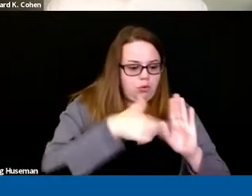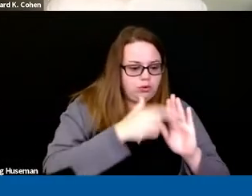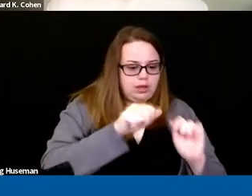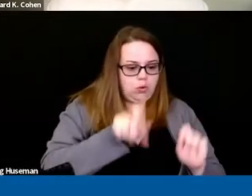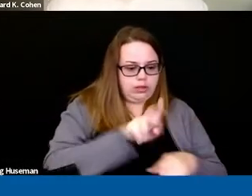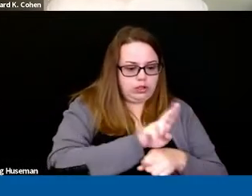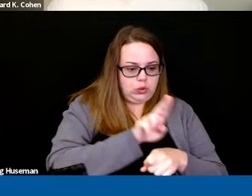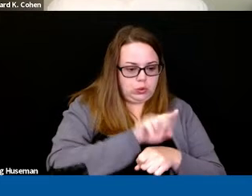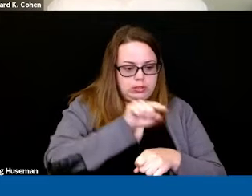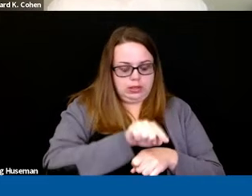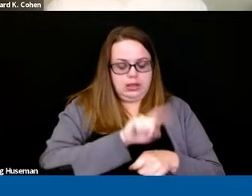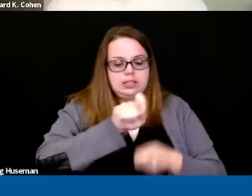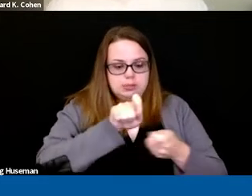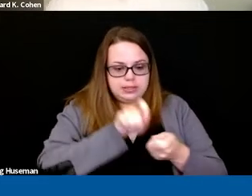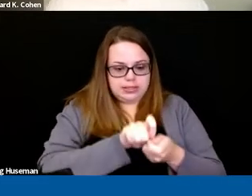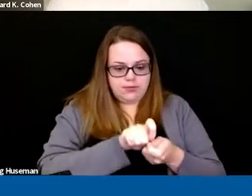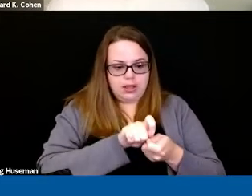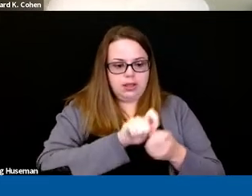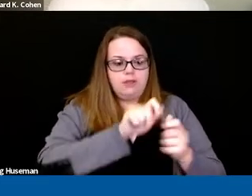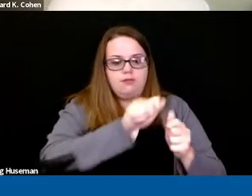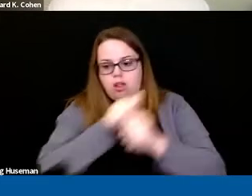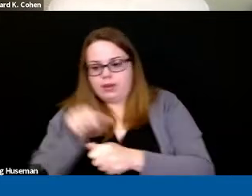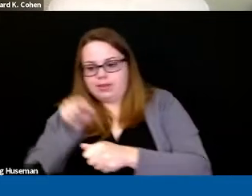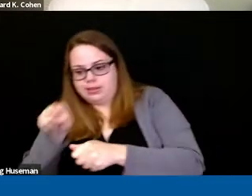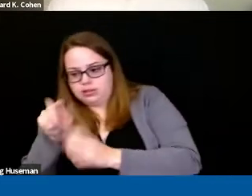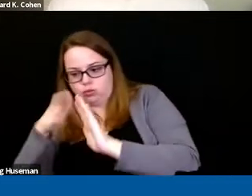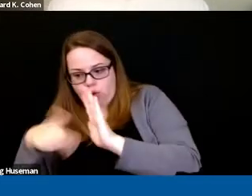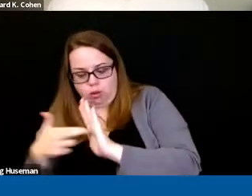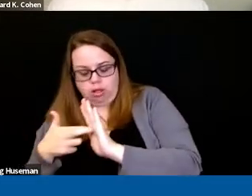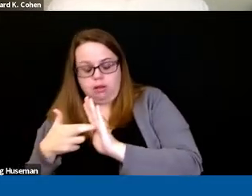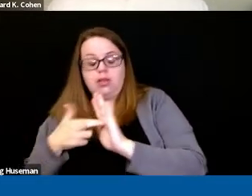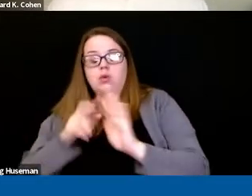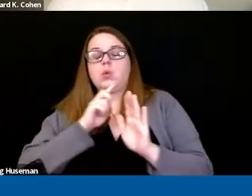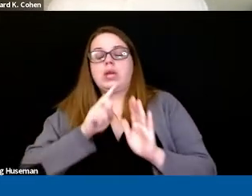of a specific composite role. And this is extremely, extremely important to understand,